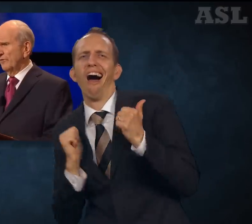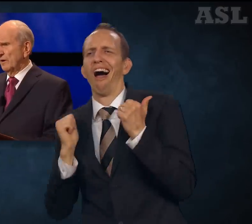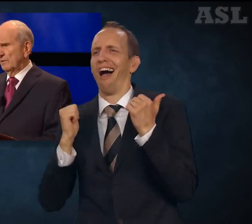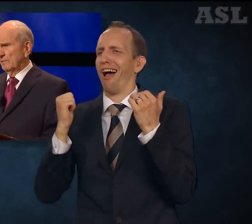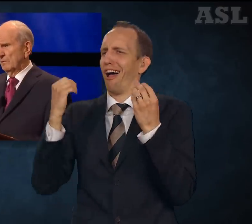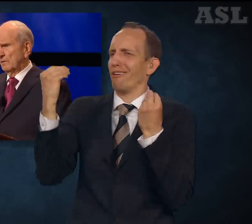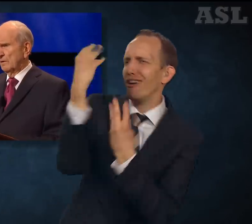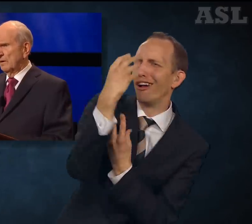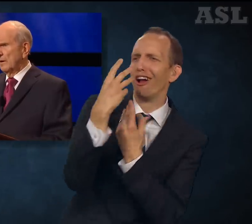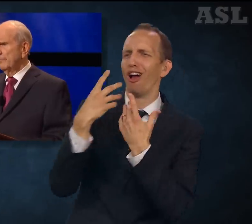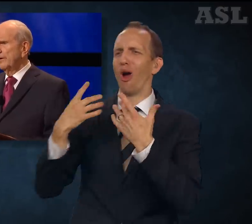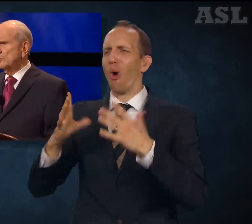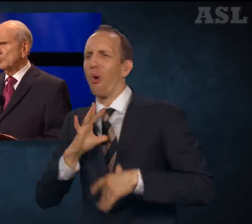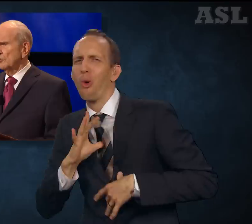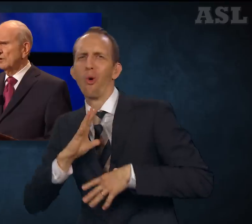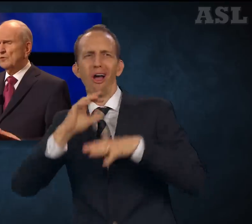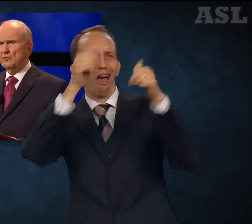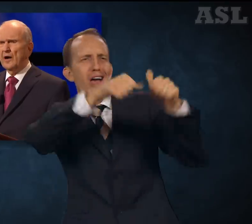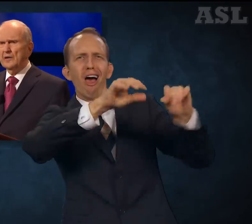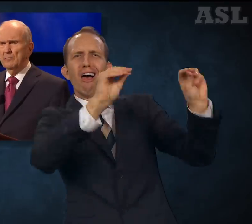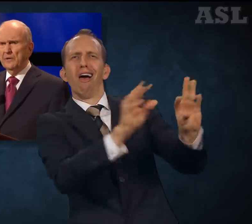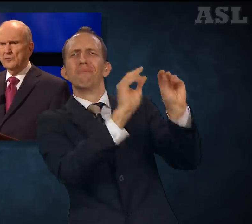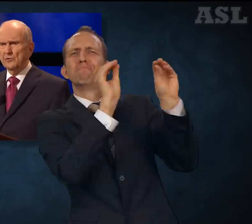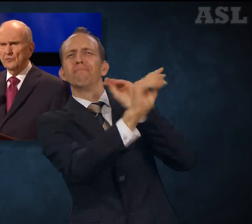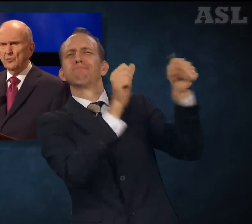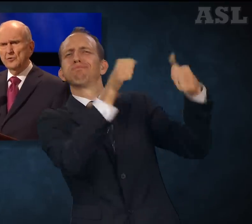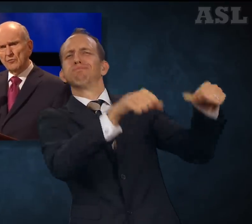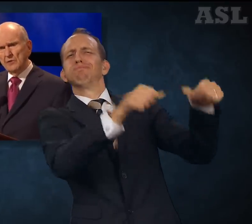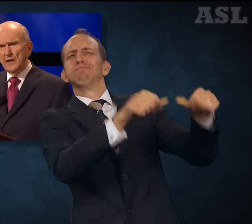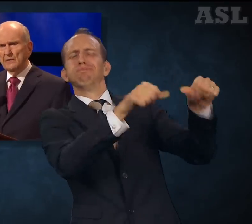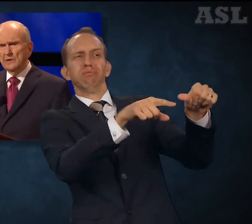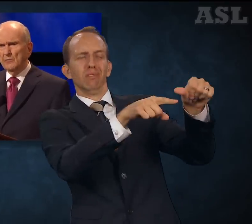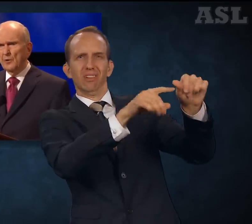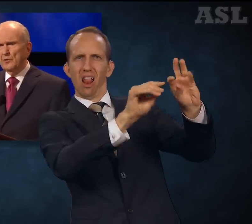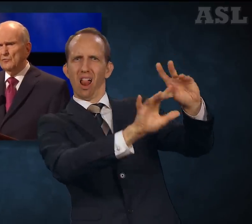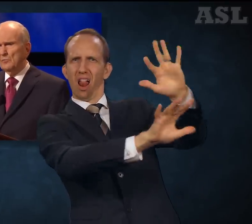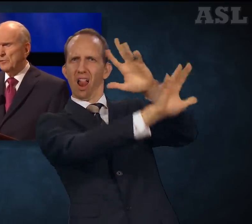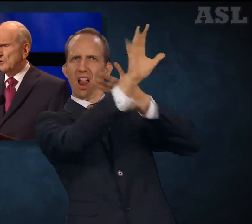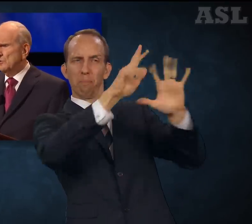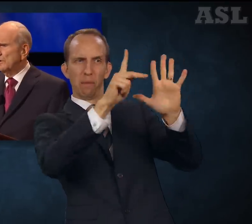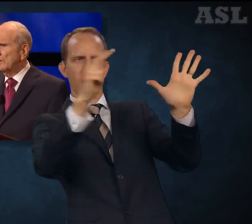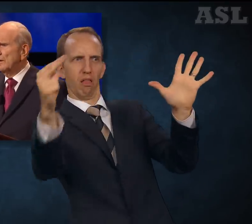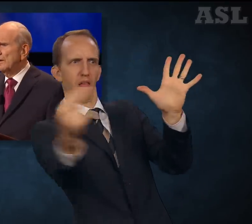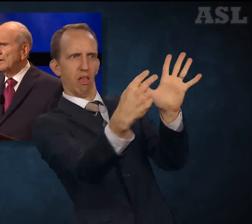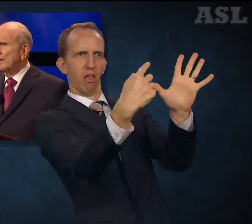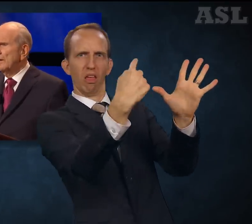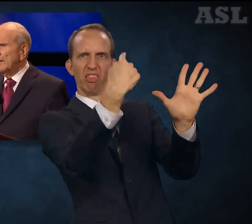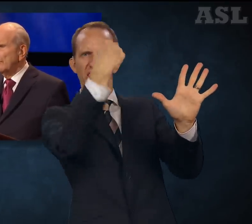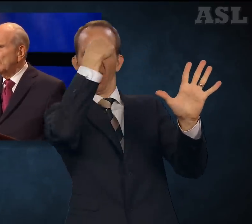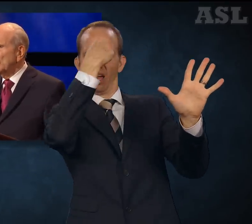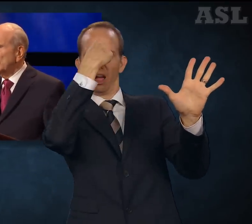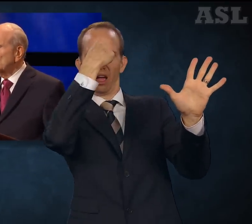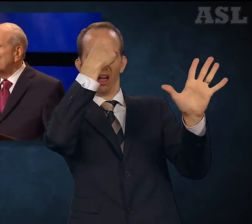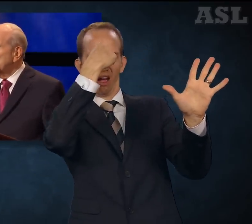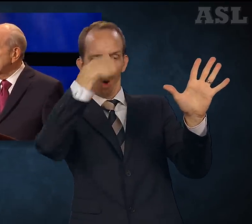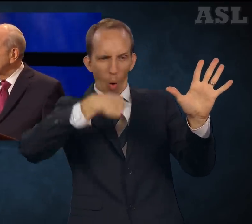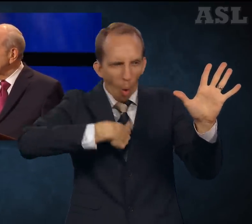EVERYONE POSTS THEIR MOST FUN, ADVENTUROUS, AND